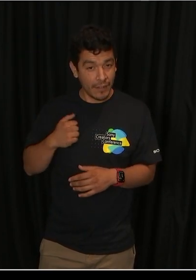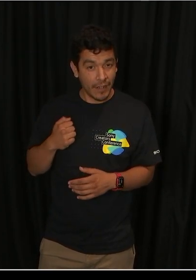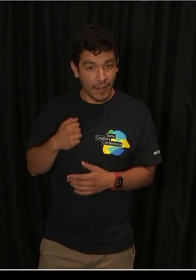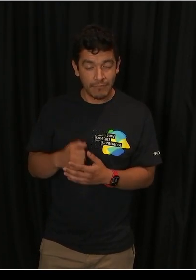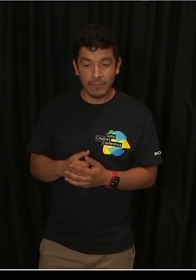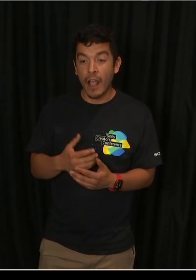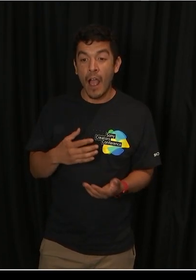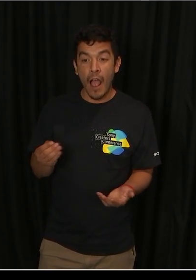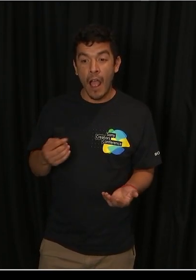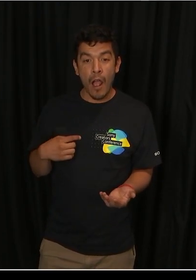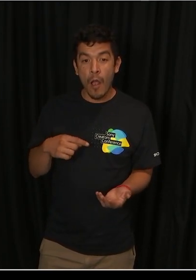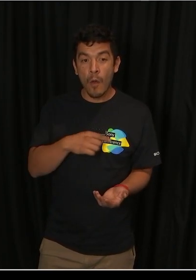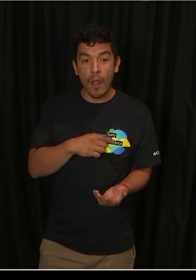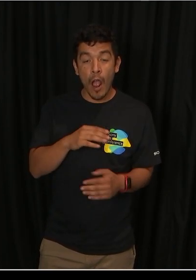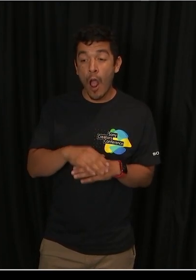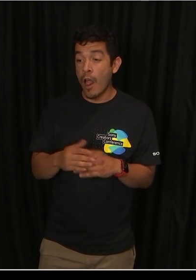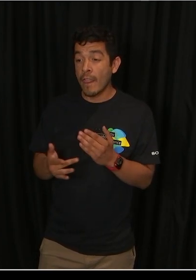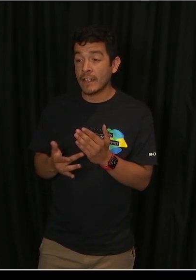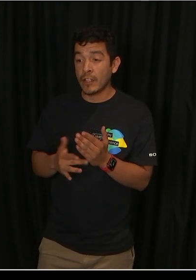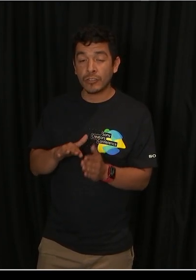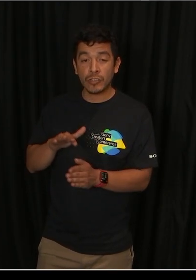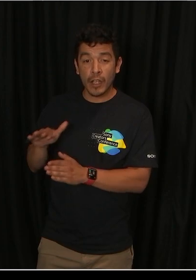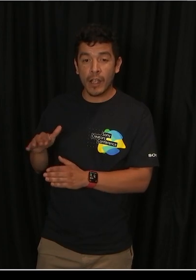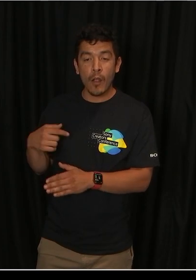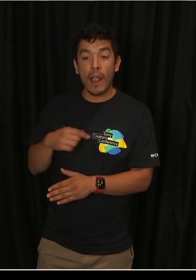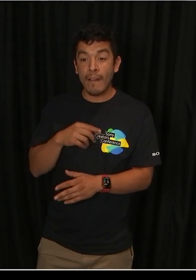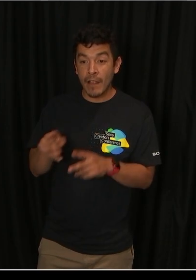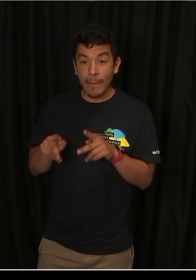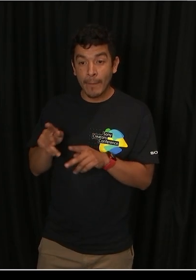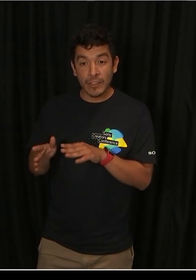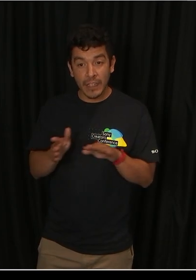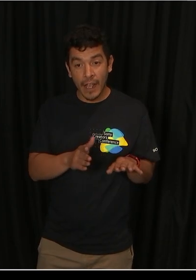And on the technology side, you've got the people side, you've got the technology side.